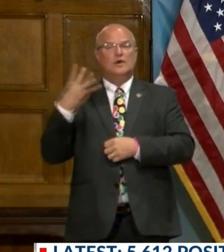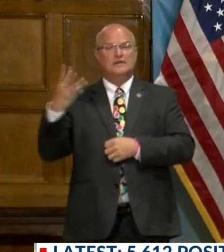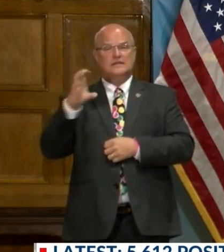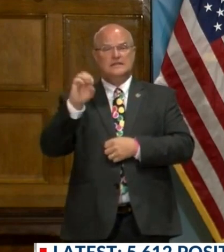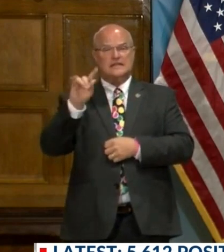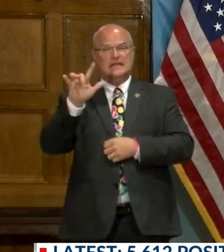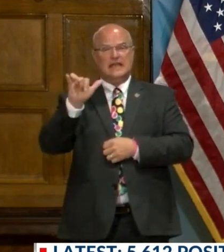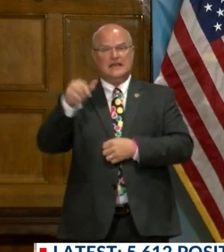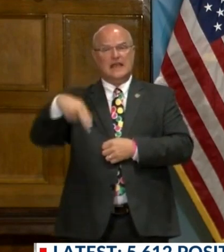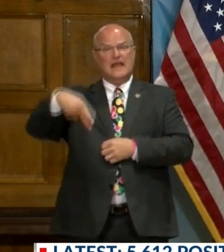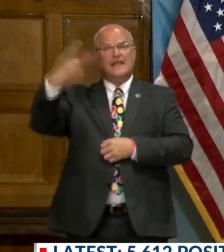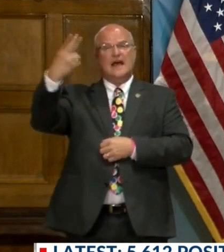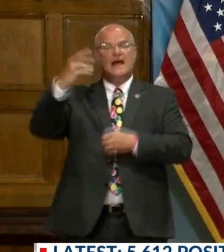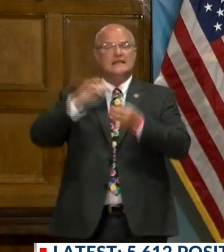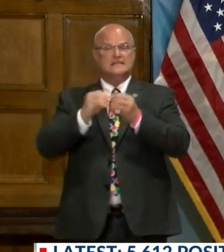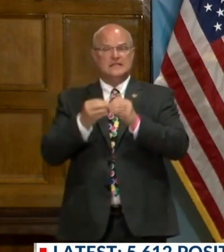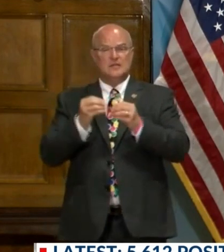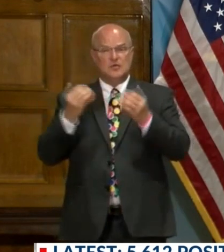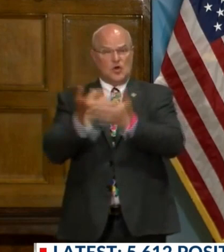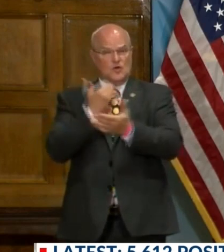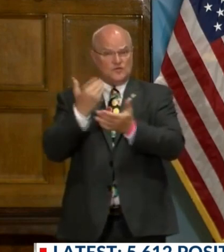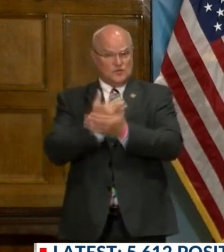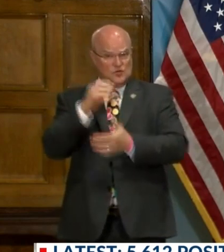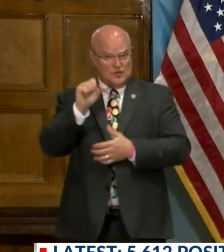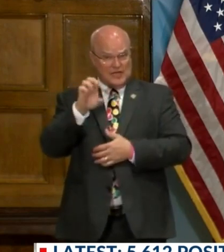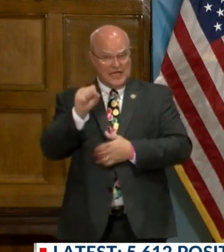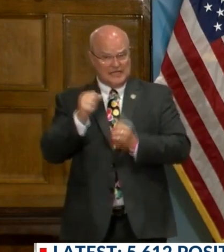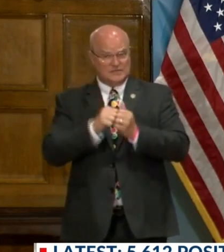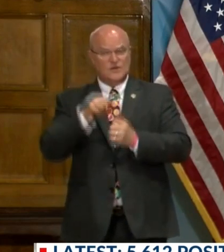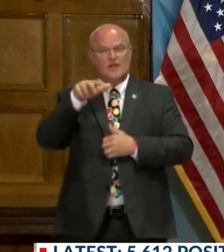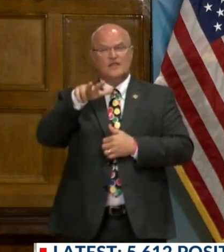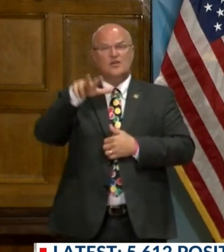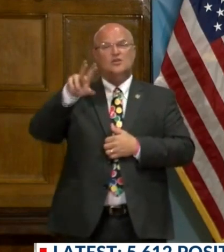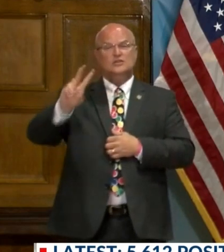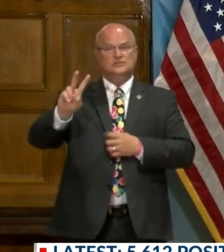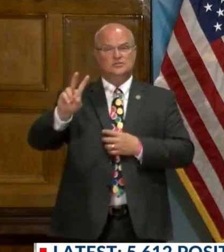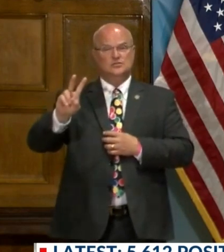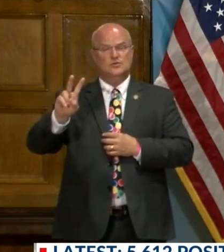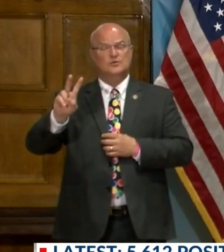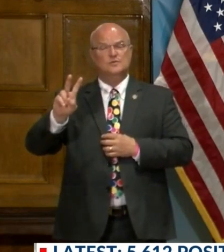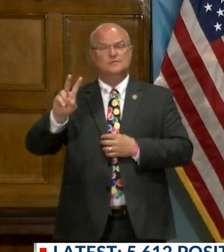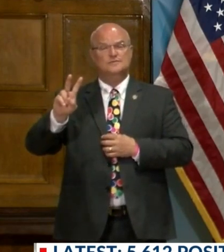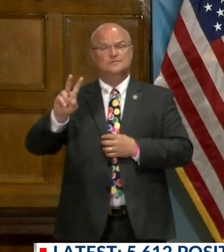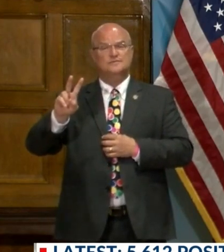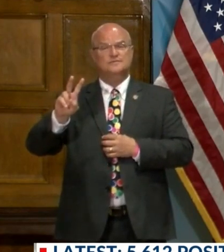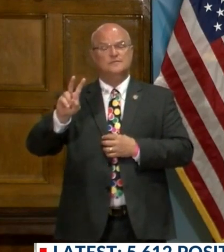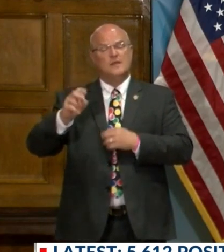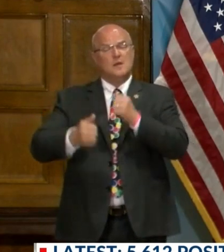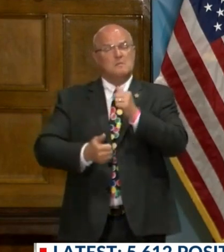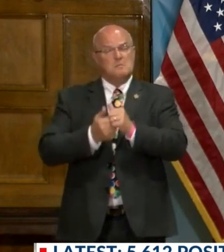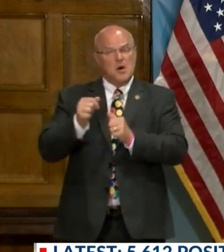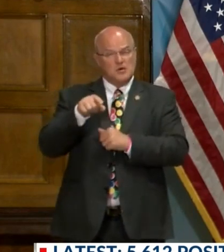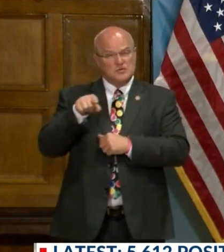ANOTHER VERY IMPORTANT POINT, JUST ANTIDOTELY BASED UPON STAT STATISTICS, WASHINGTON COUNTY HAD THE HIGHEST NUMBER OF NEW